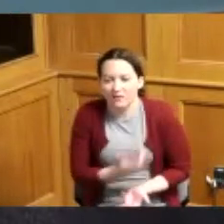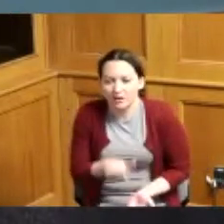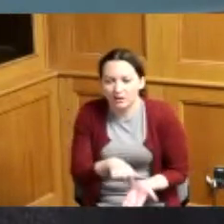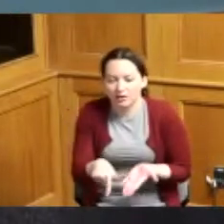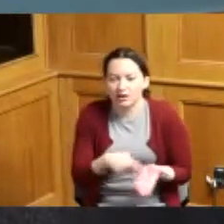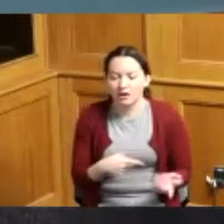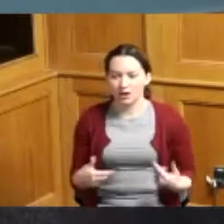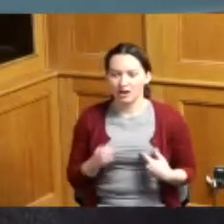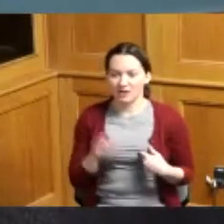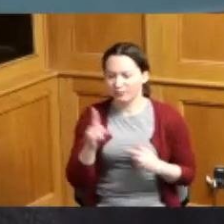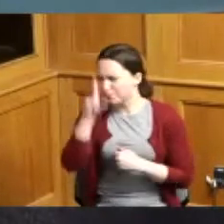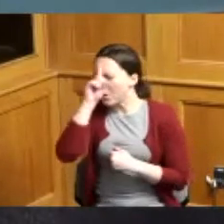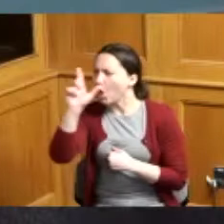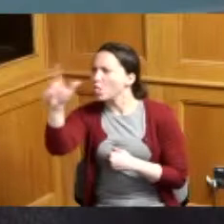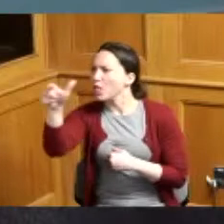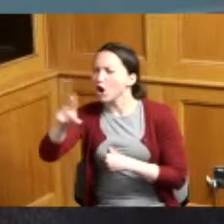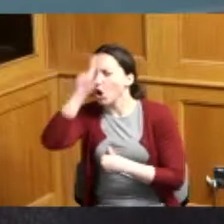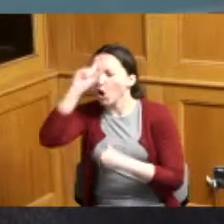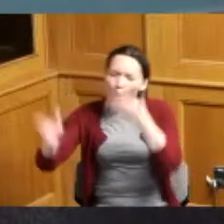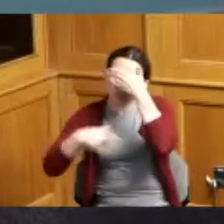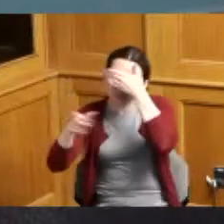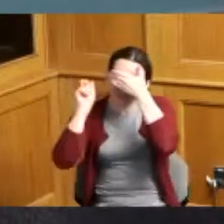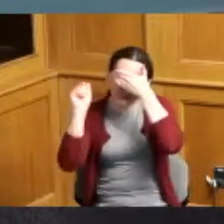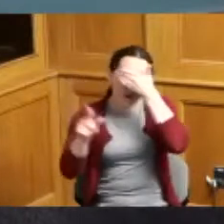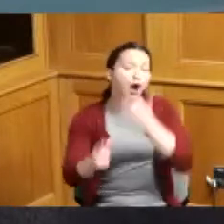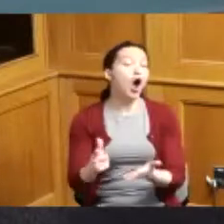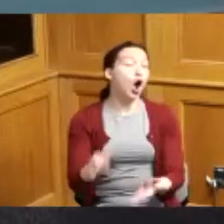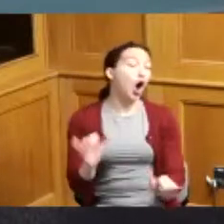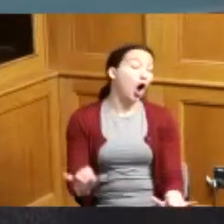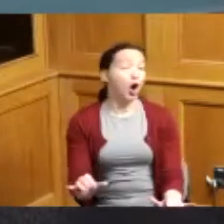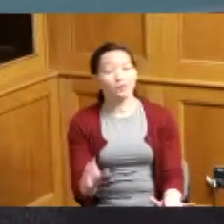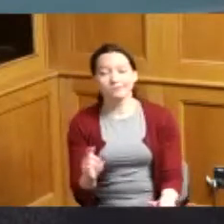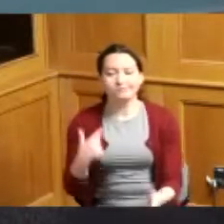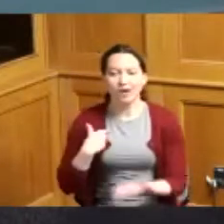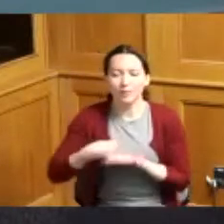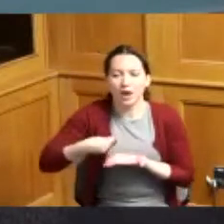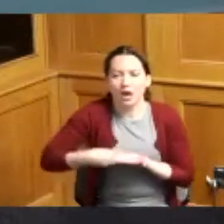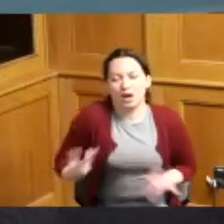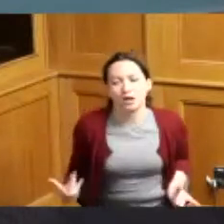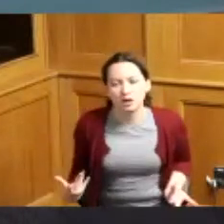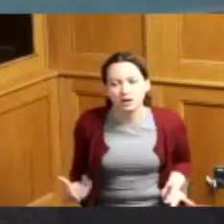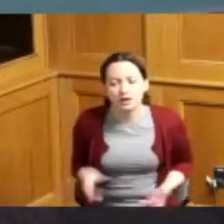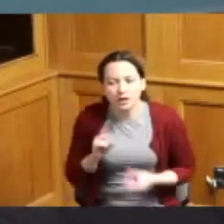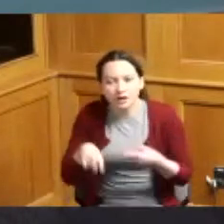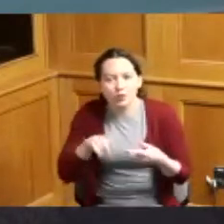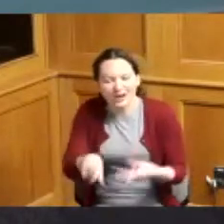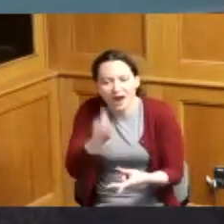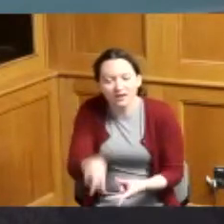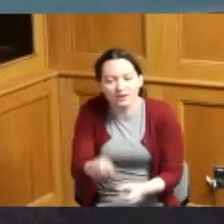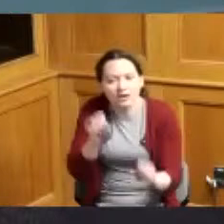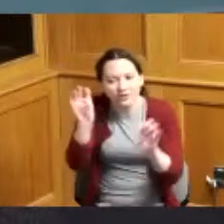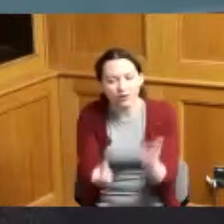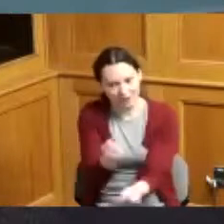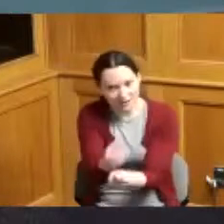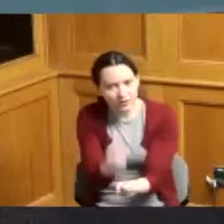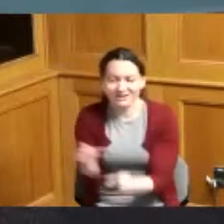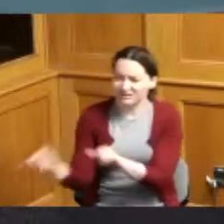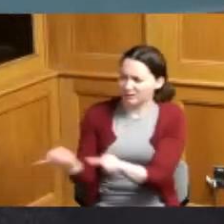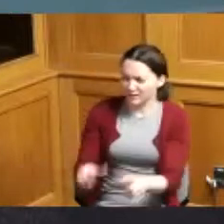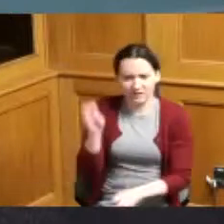if they come up with something later on I would have never let that go so I want to make that clear and number two we do have to evaluate it each year just like we're evaluating this